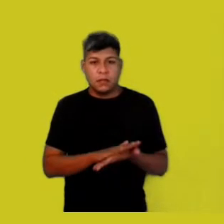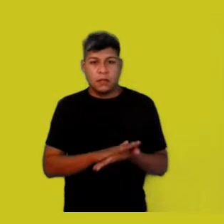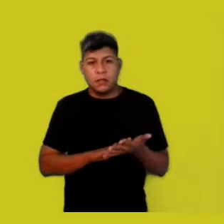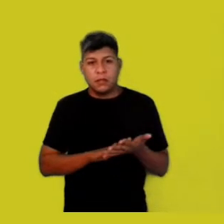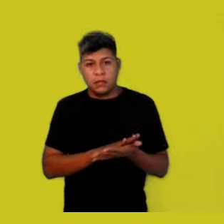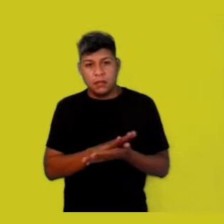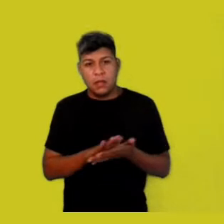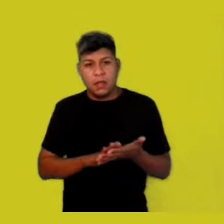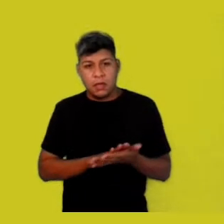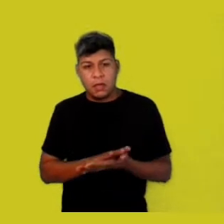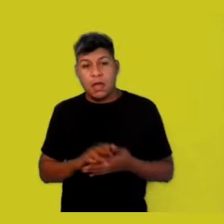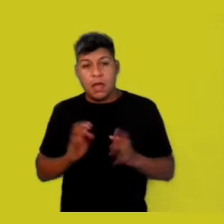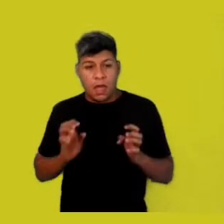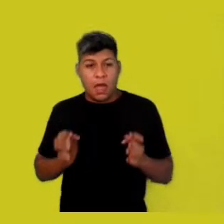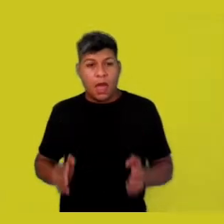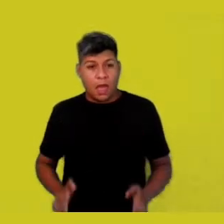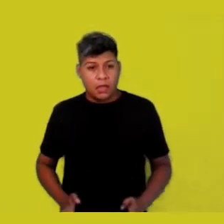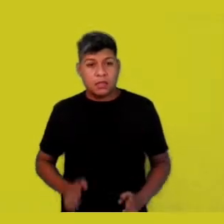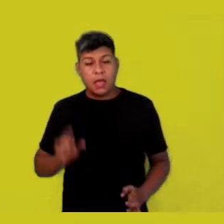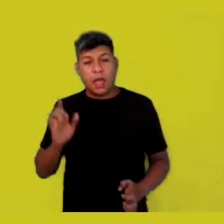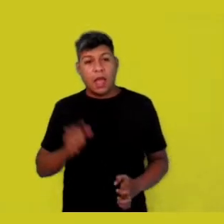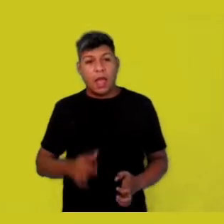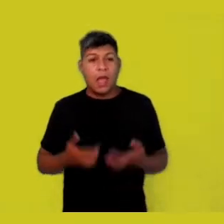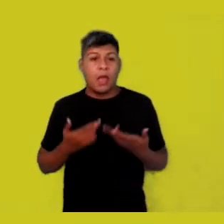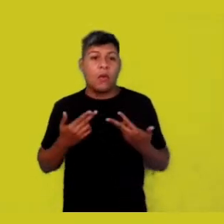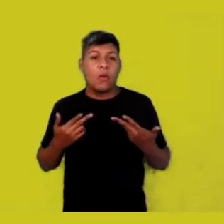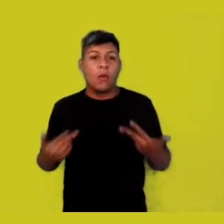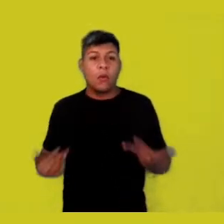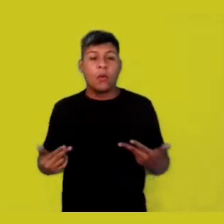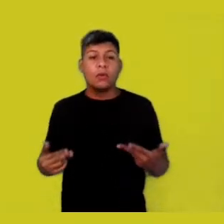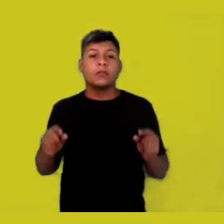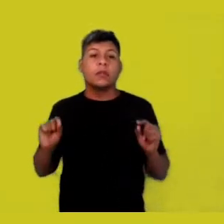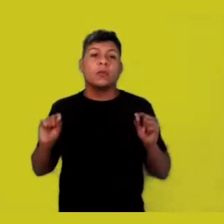Ethics, here, as something that is the very act of existing.